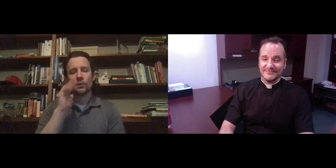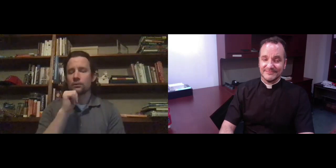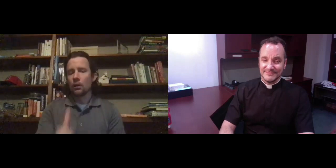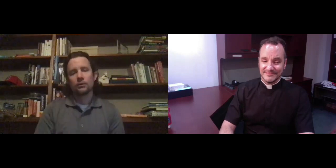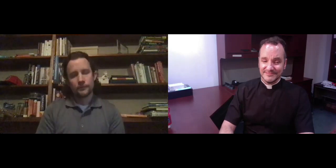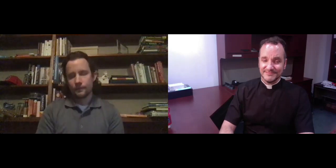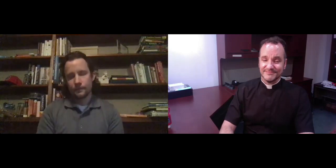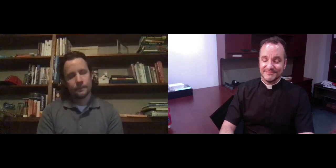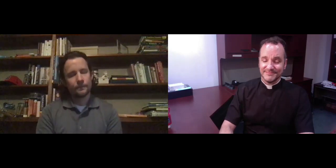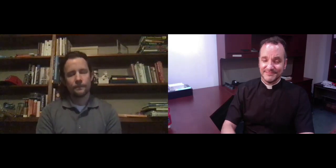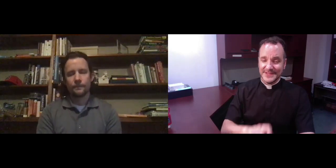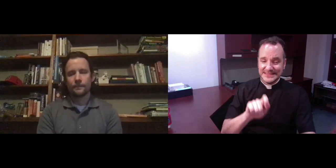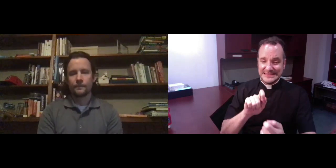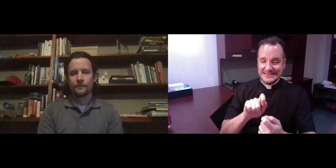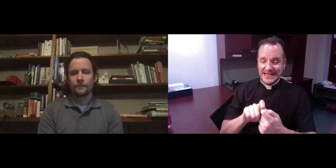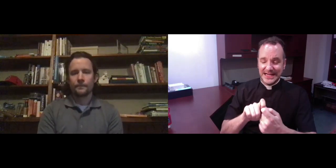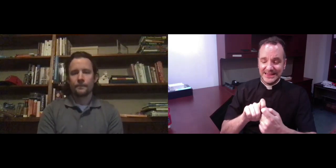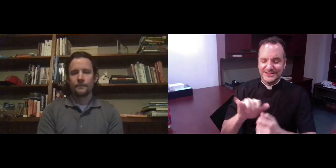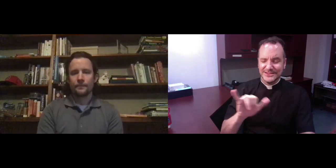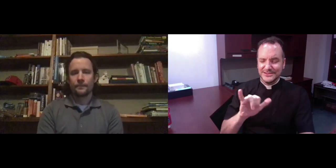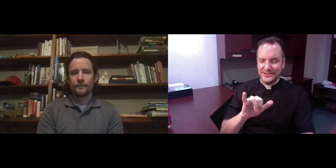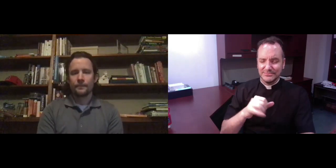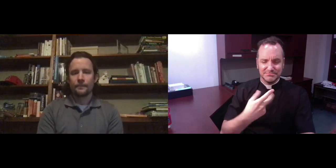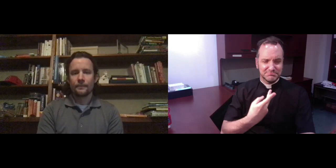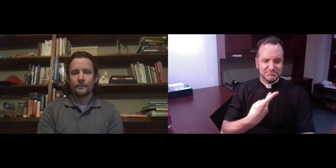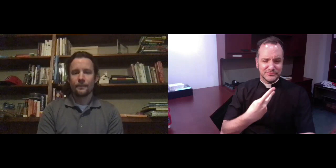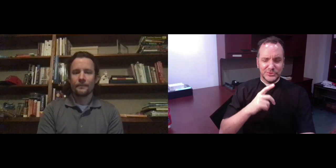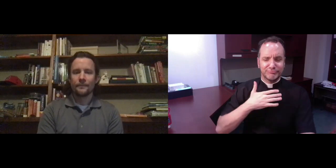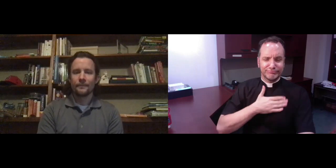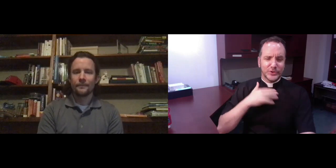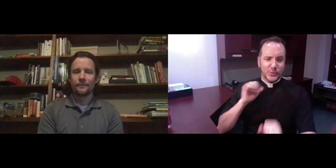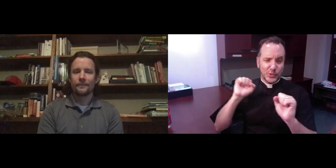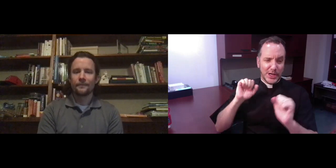a stronger Christian body. We should never stop trying to do that.